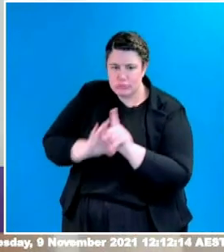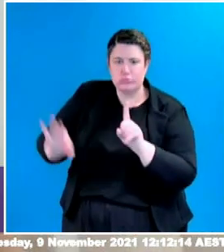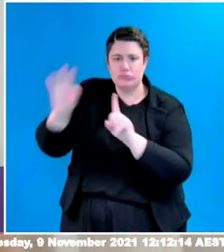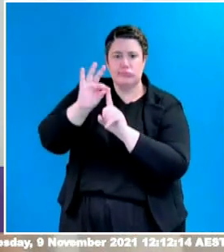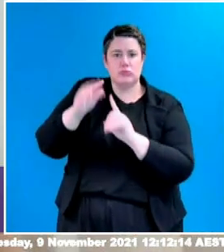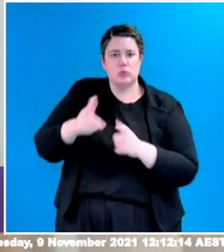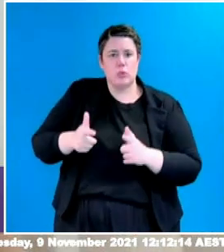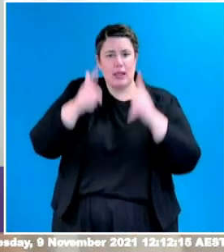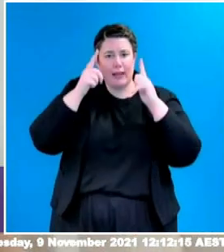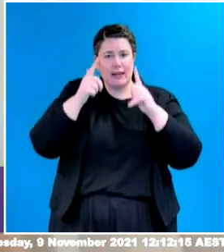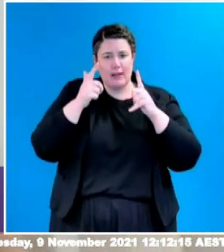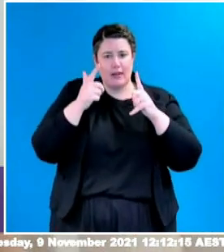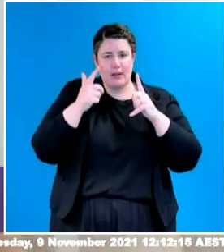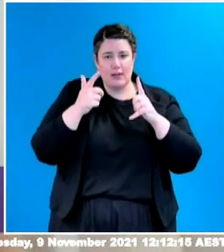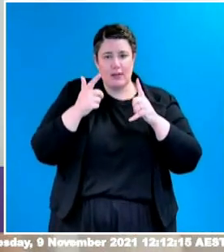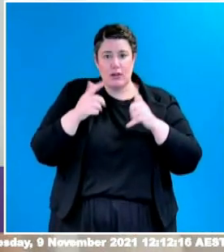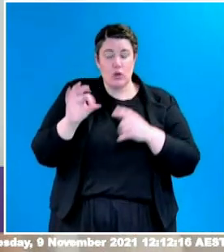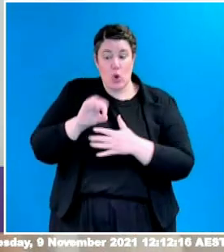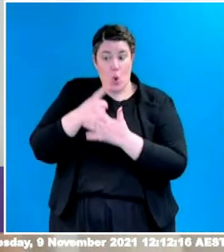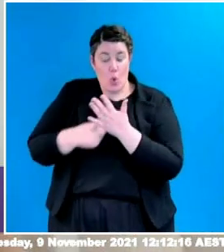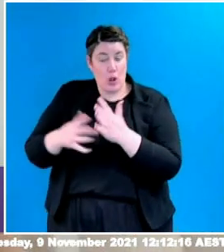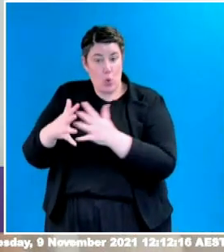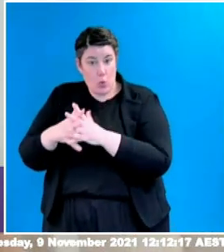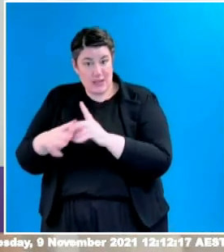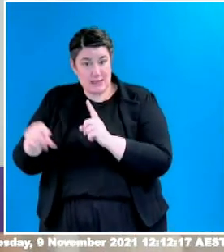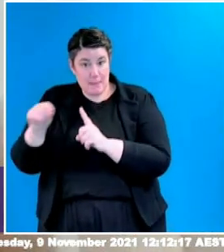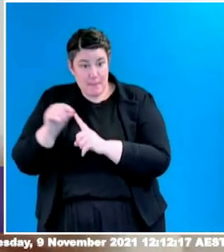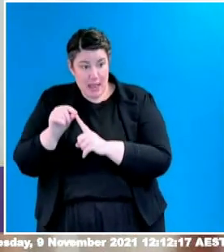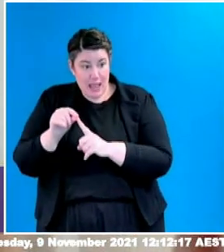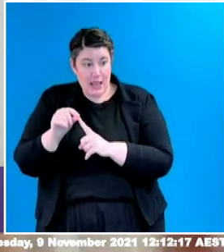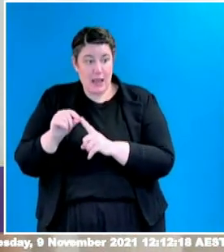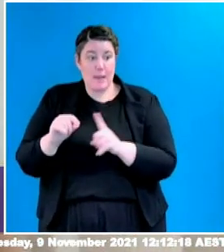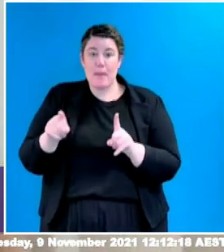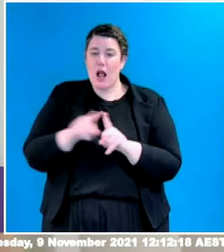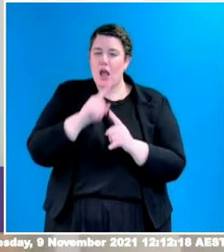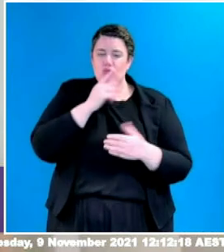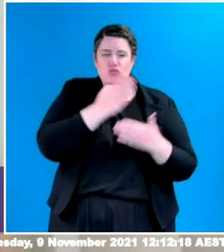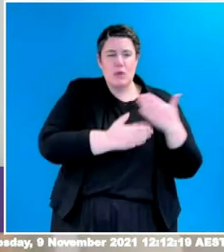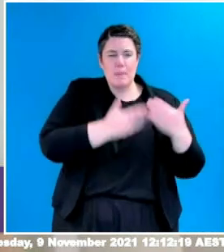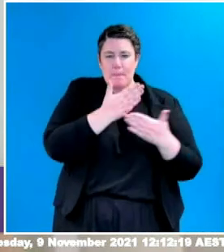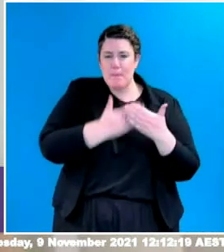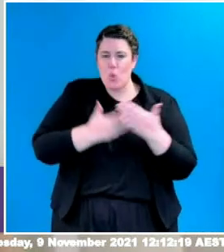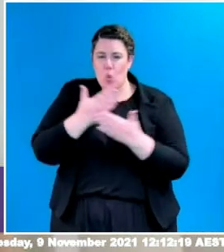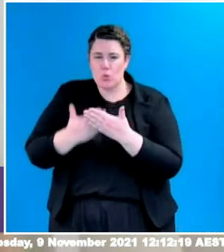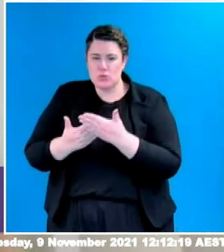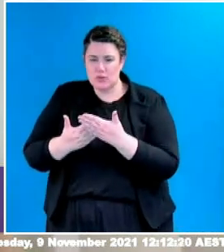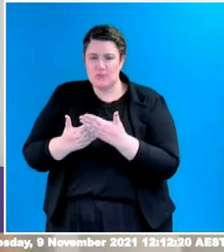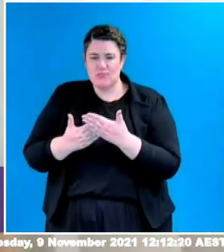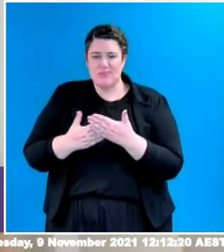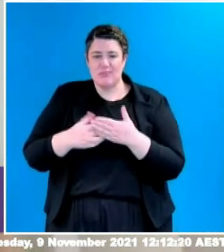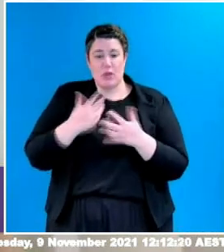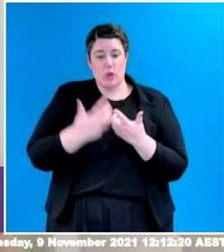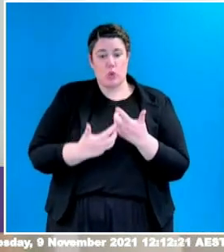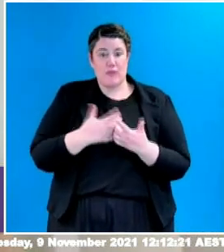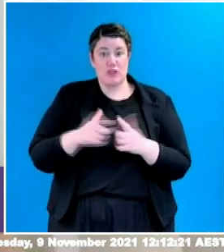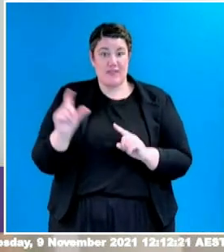If we look not only at my Westpac Fellowship report, but reports like the Doing It Differently report, which was undertaken by the University of Canberra